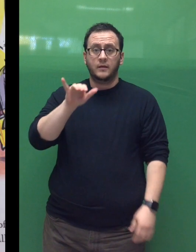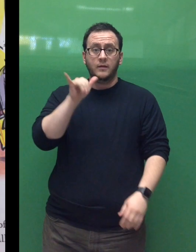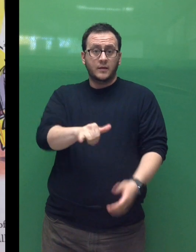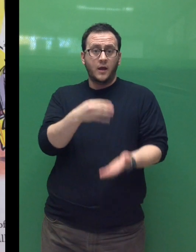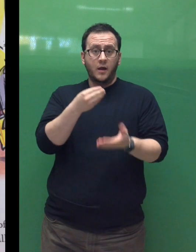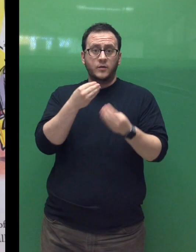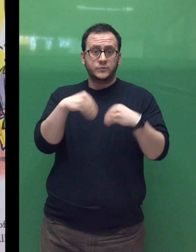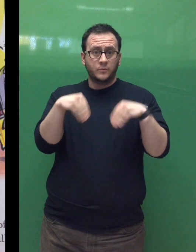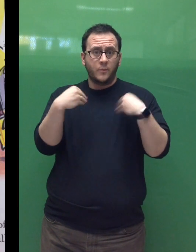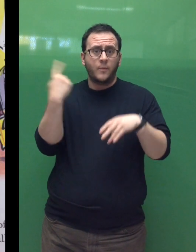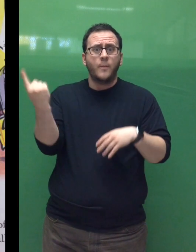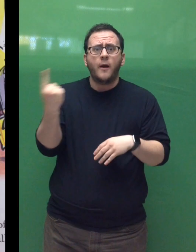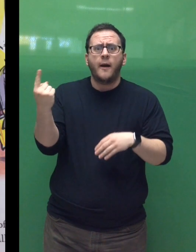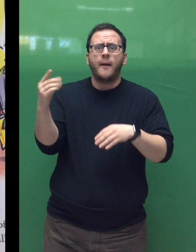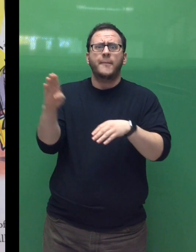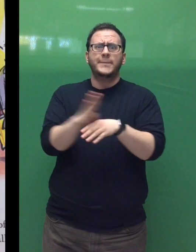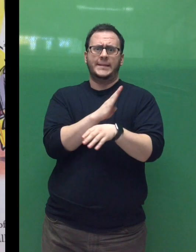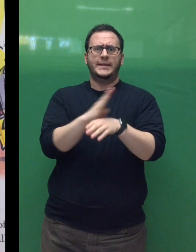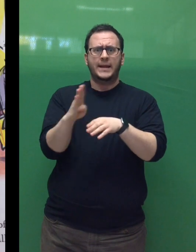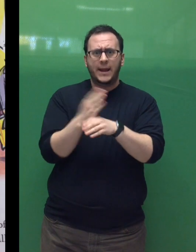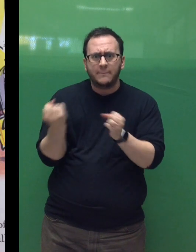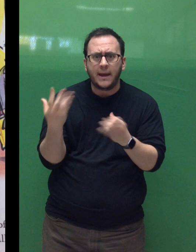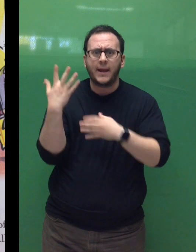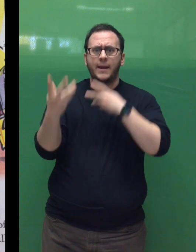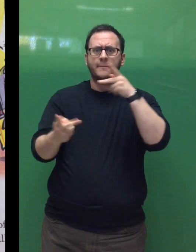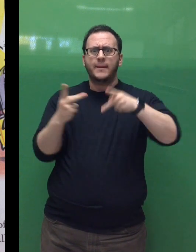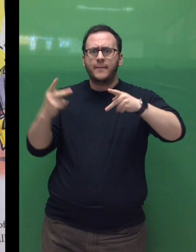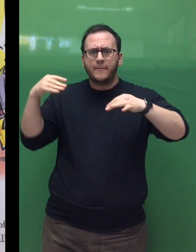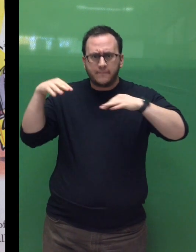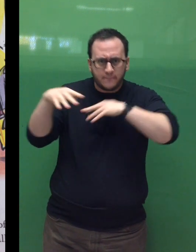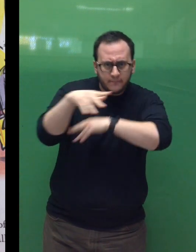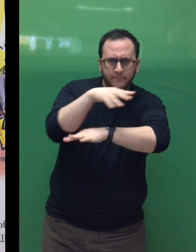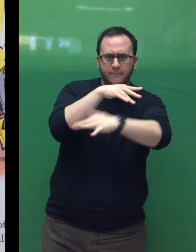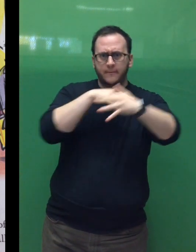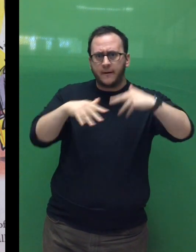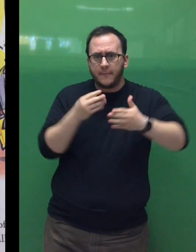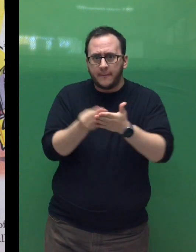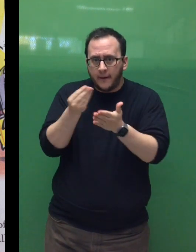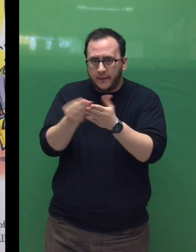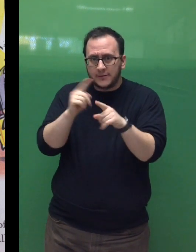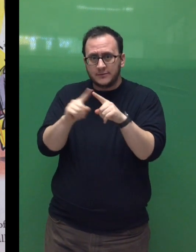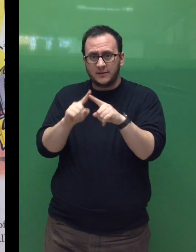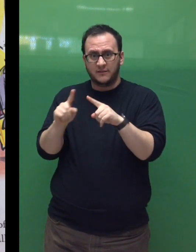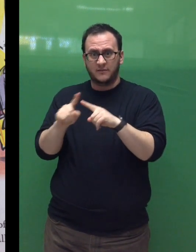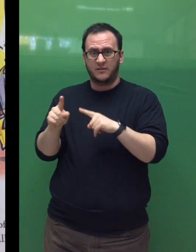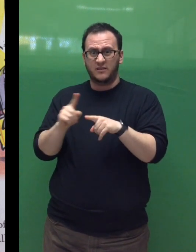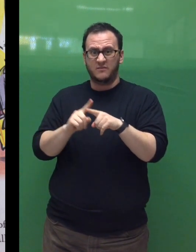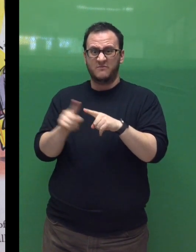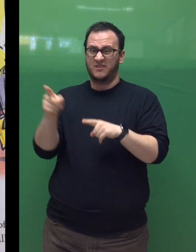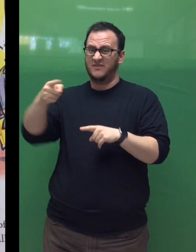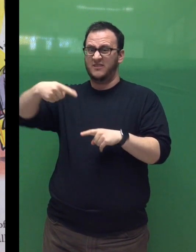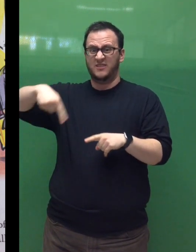The store was always filled with shoppers buying all sorts of things